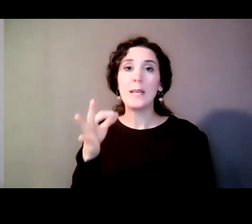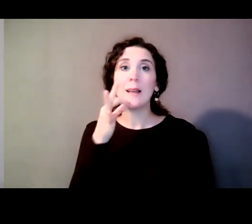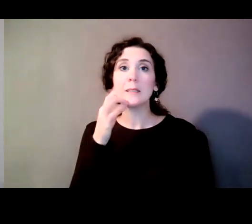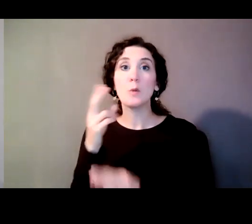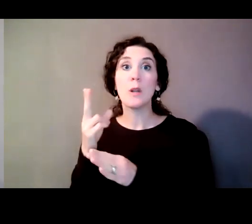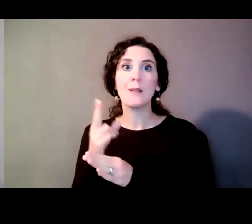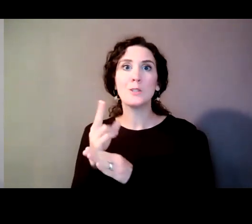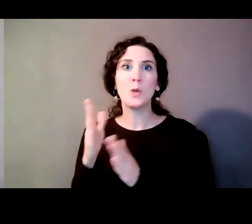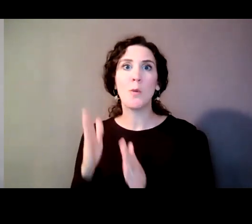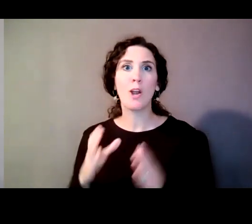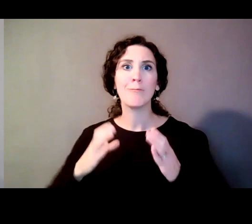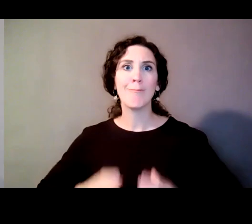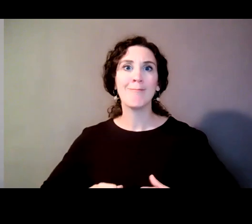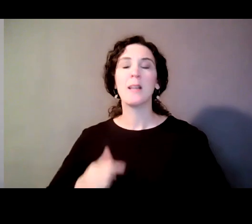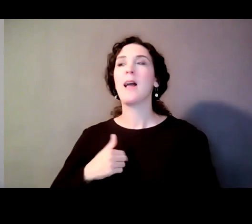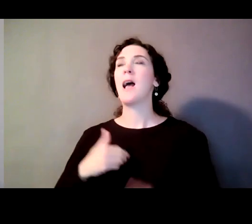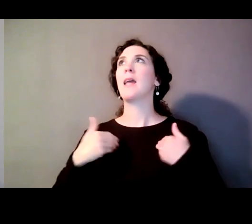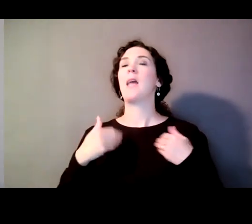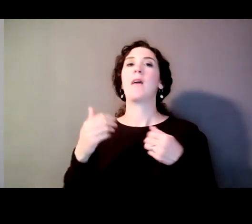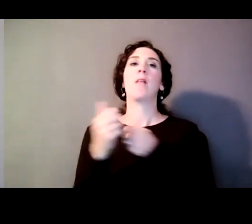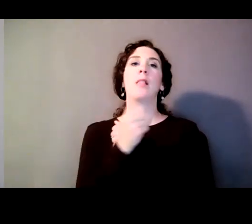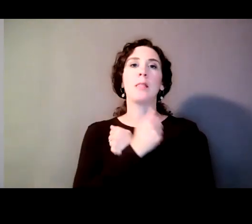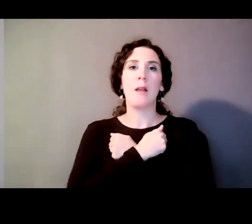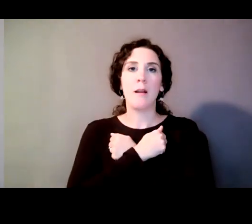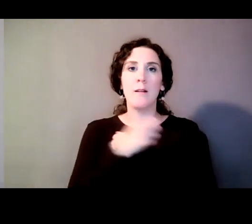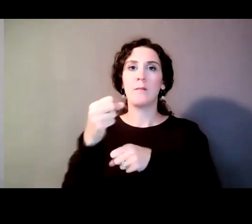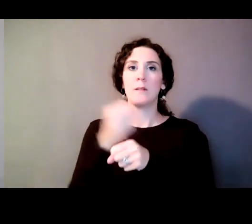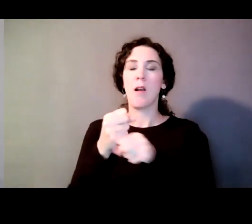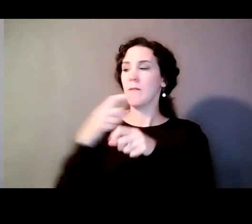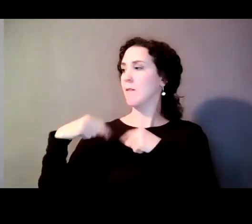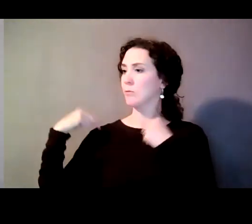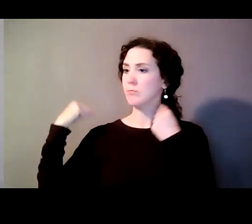I have loved coffee for as long as I have been enjoying beverages,